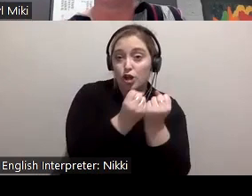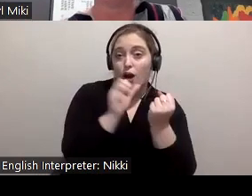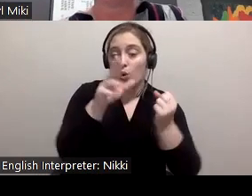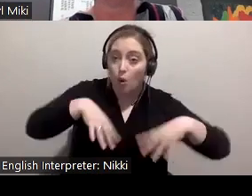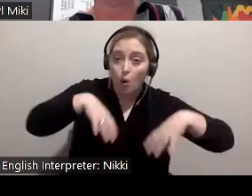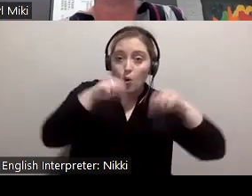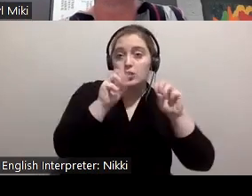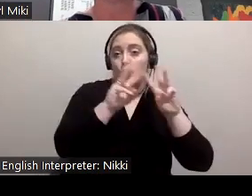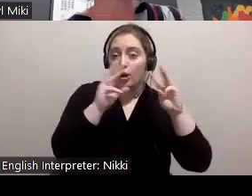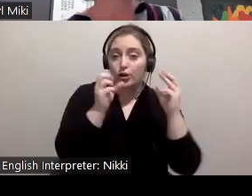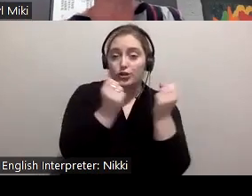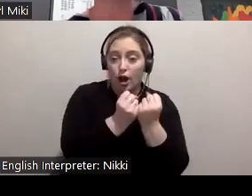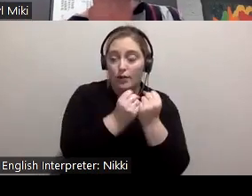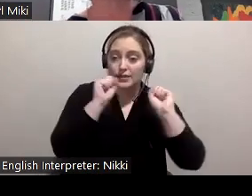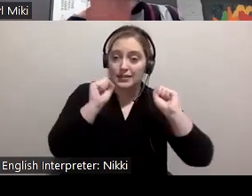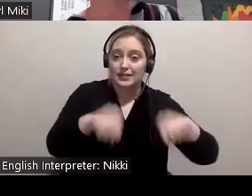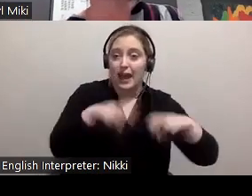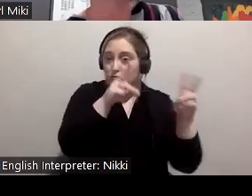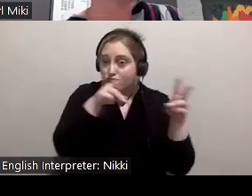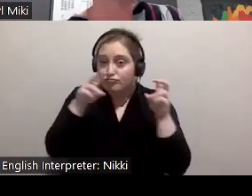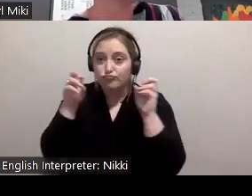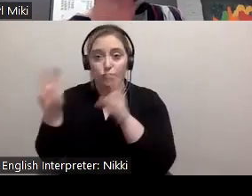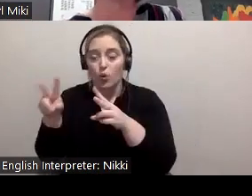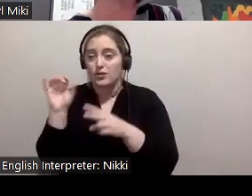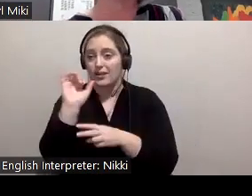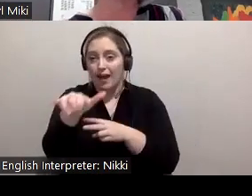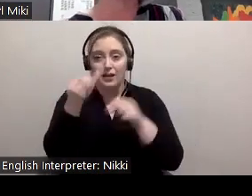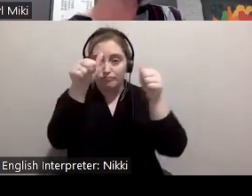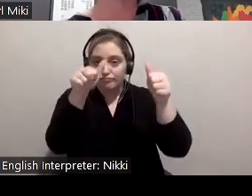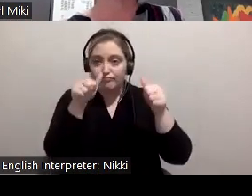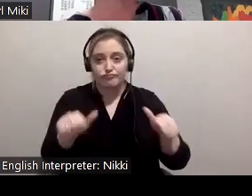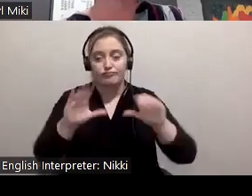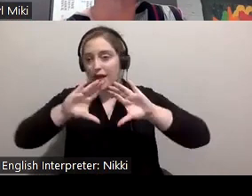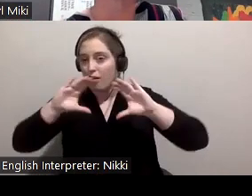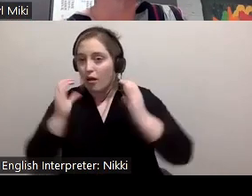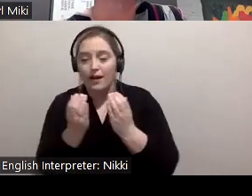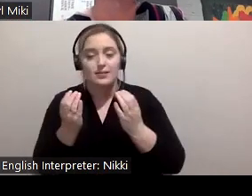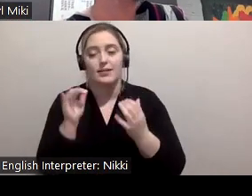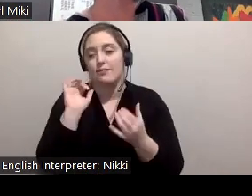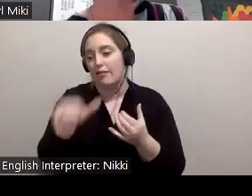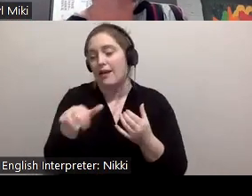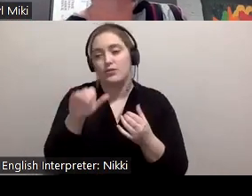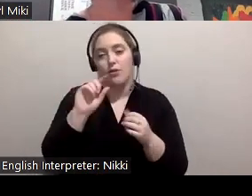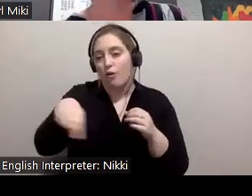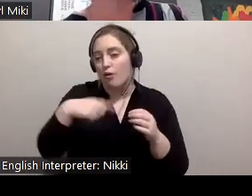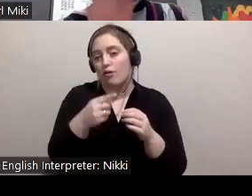of community workshops photos of those workshops, those classes that you offer, gatherings that you've had. You